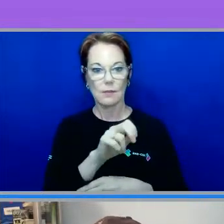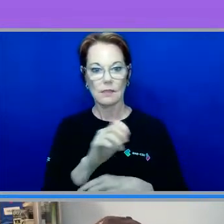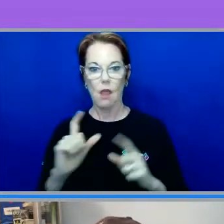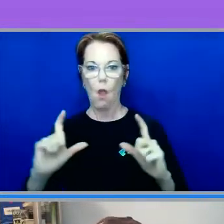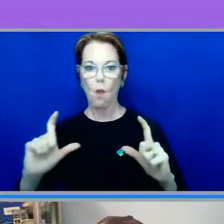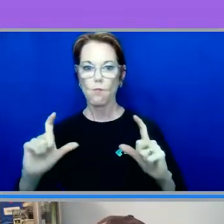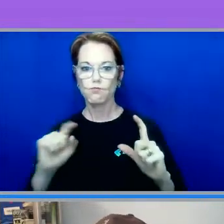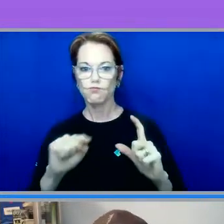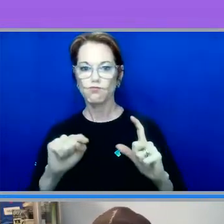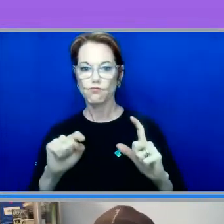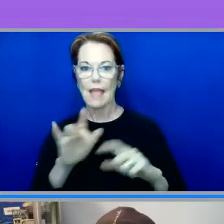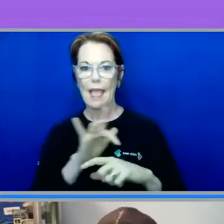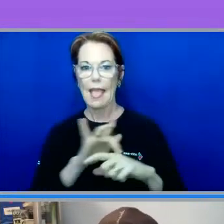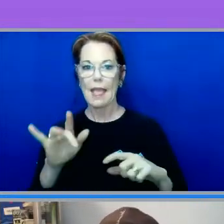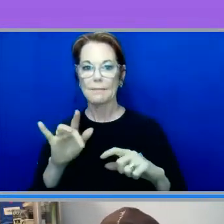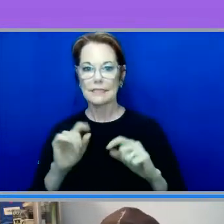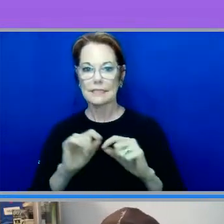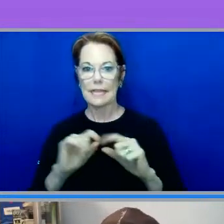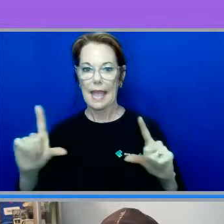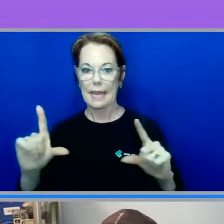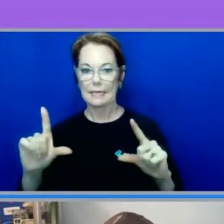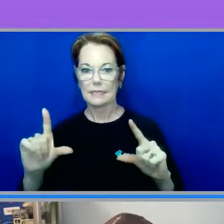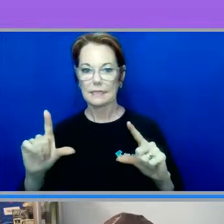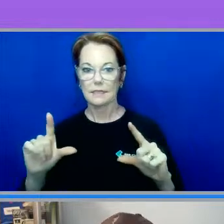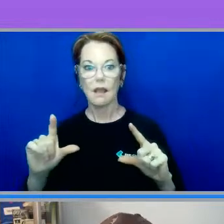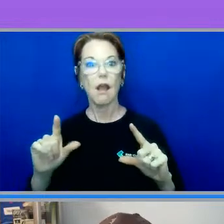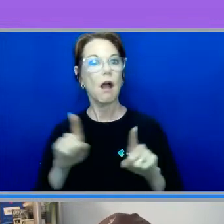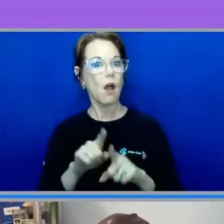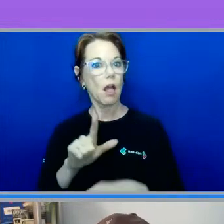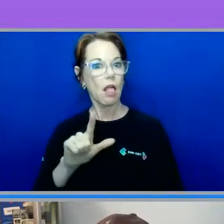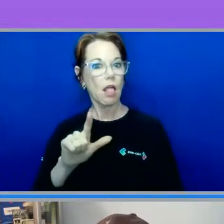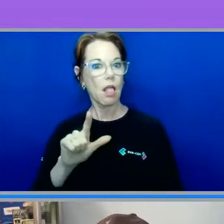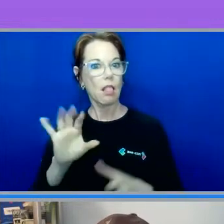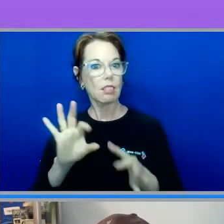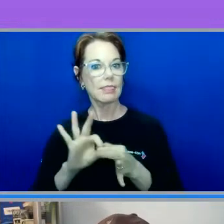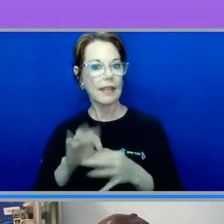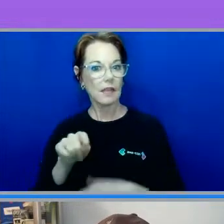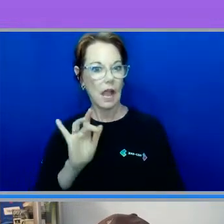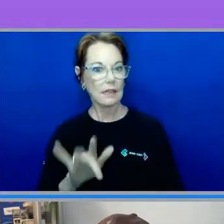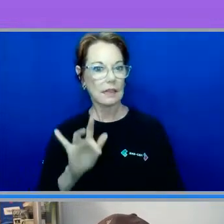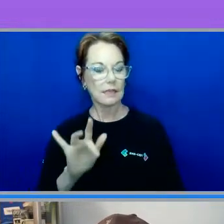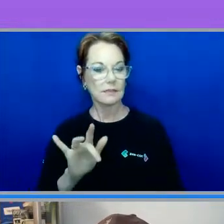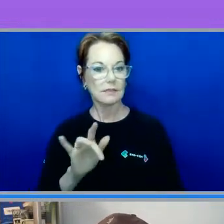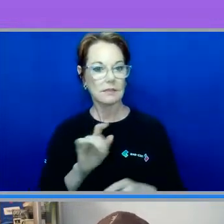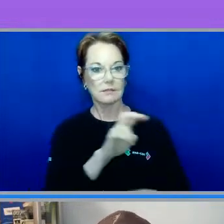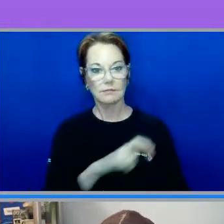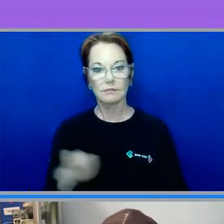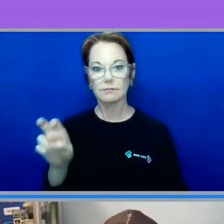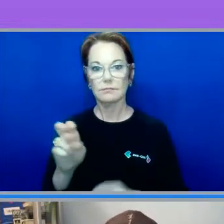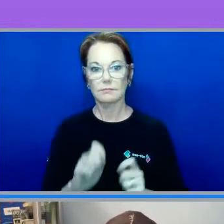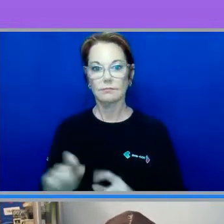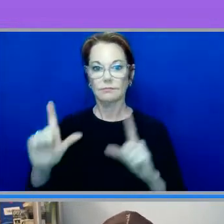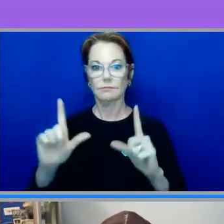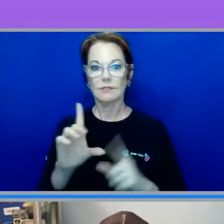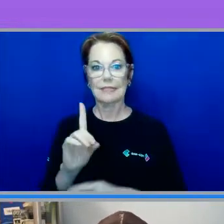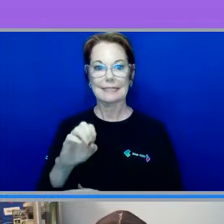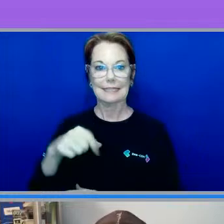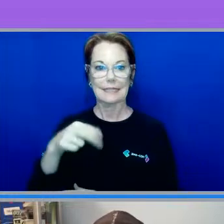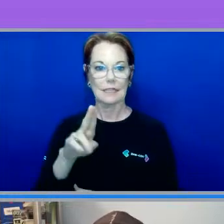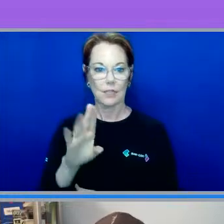heading rule. You'll see there's a link here as well, which is kind of neat. If I click on that link, I will actually go to a